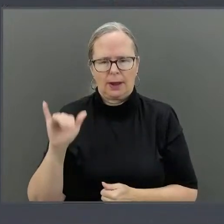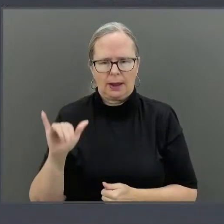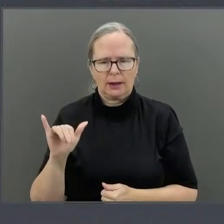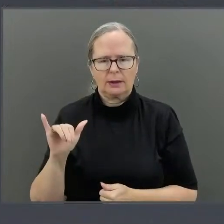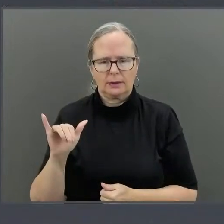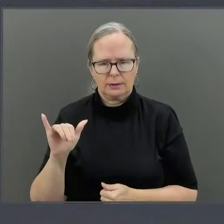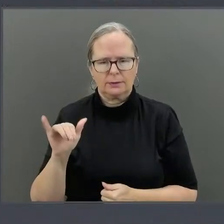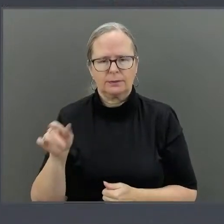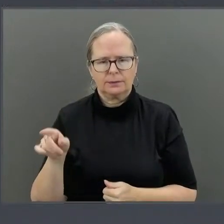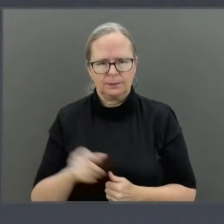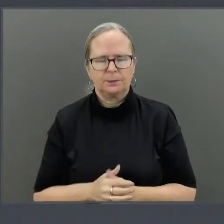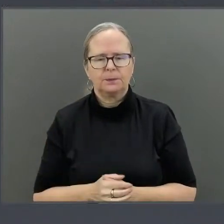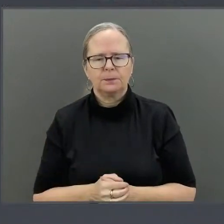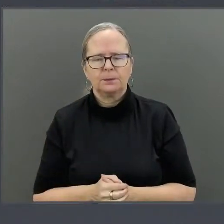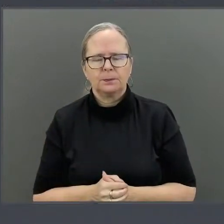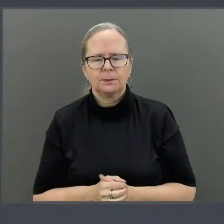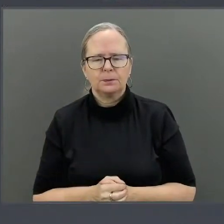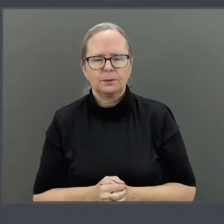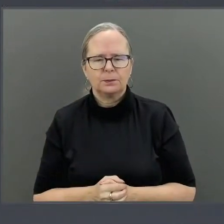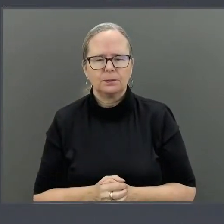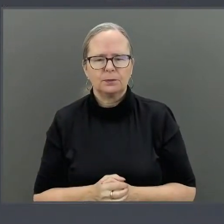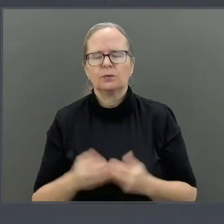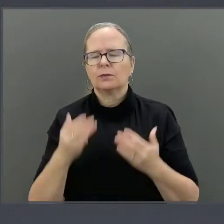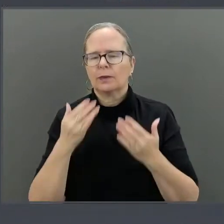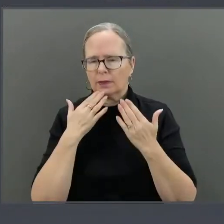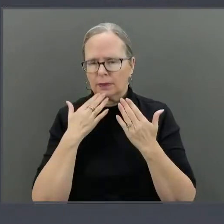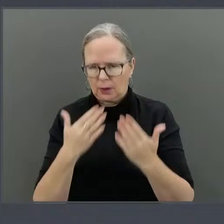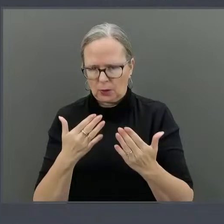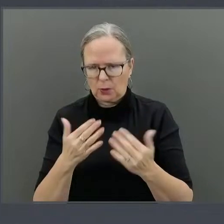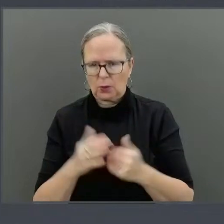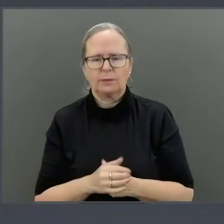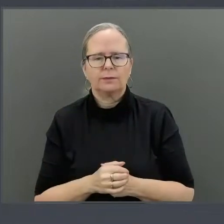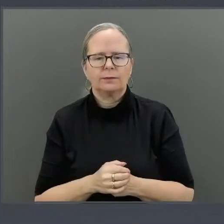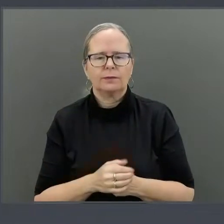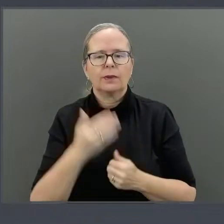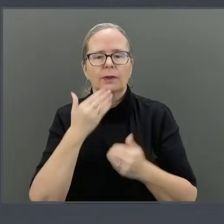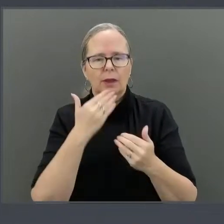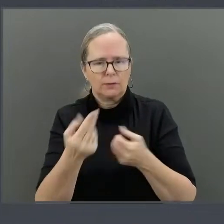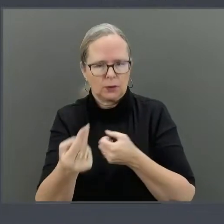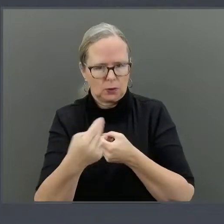to our Media Partners for helping to broadly share important information with calgarians